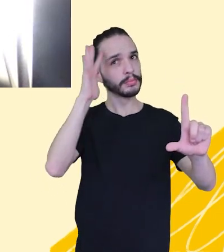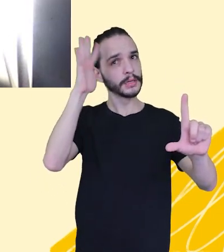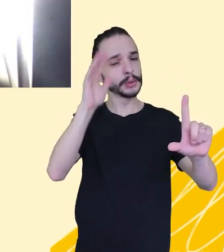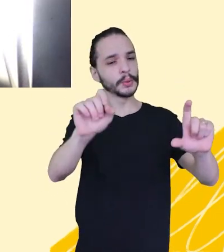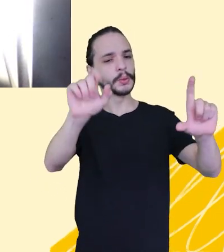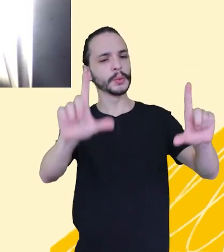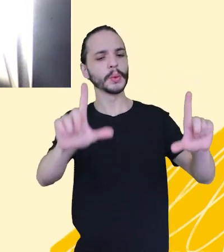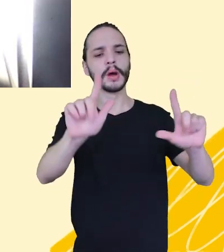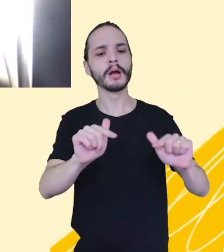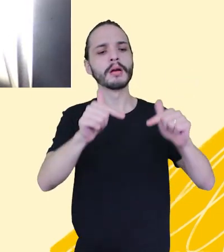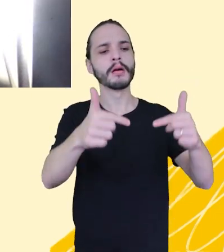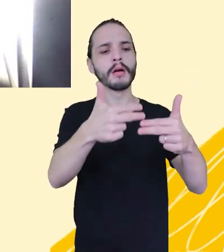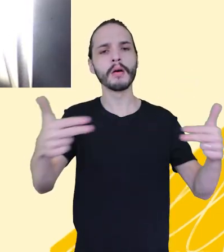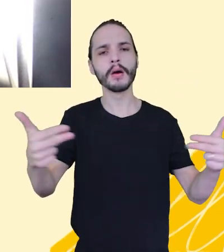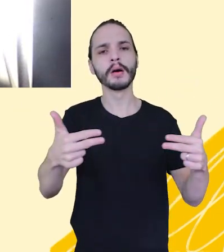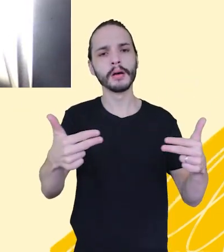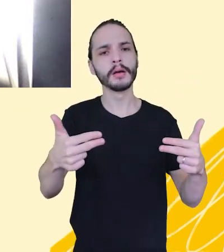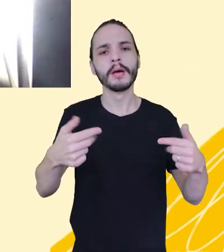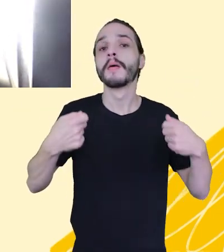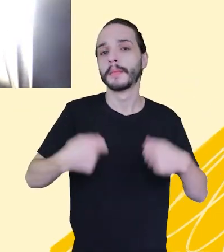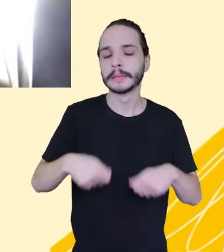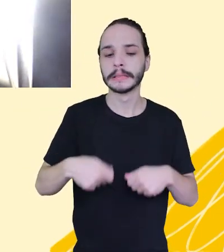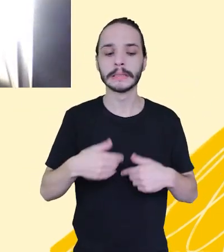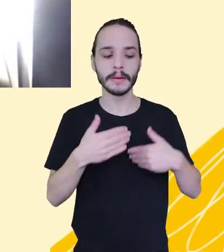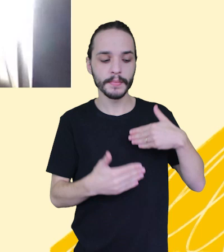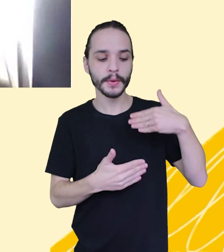you should proceed in the same way.